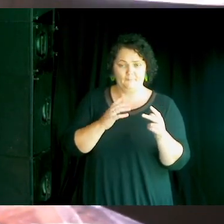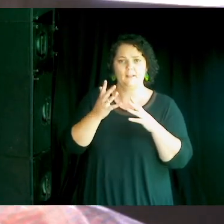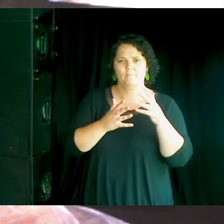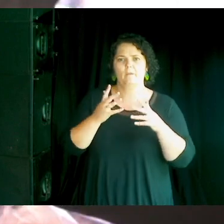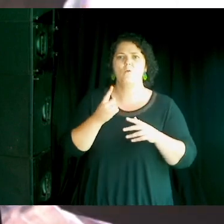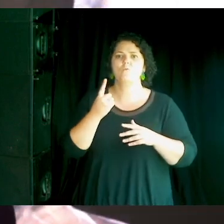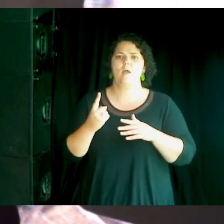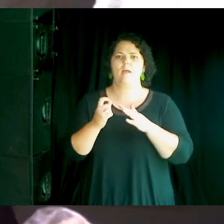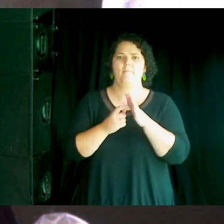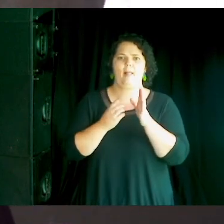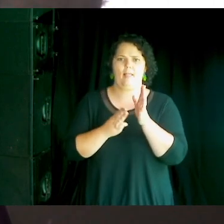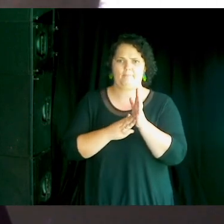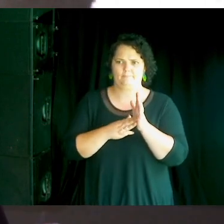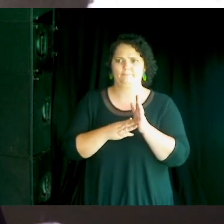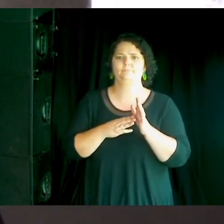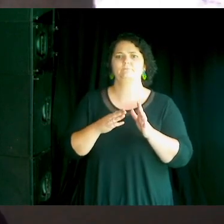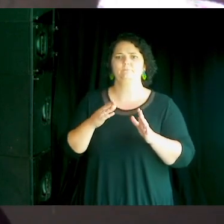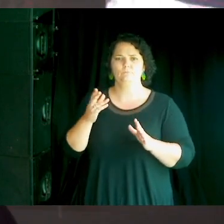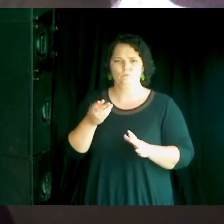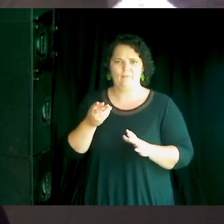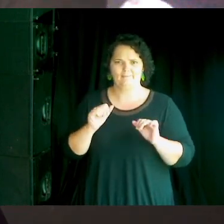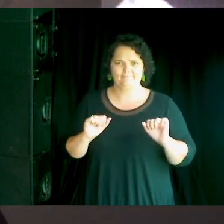I'm a bit nervous there's a few Thai people here and they're like oh Vipoo what are you doing